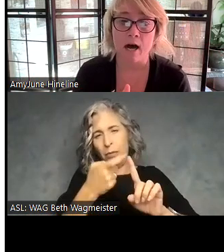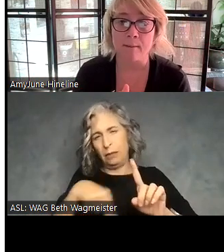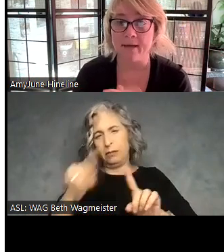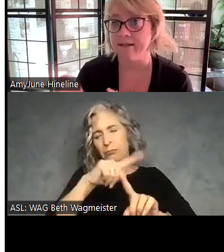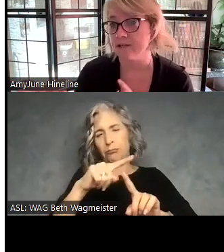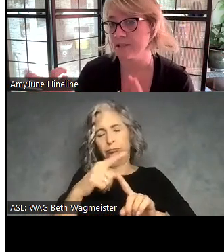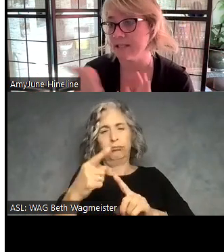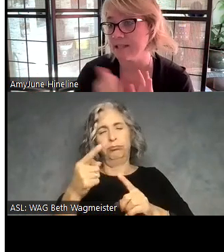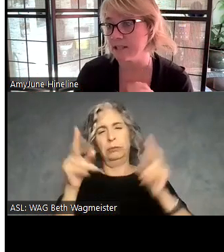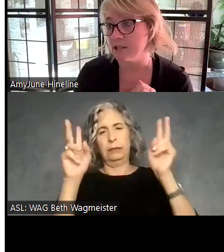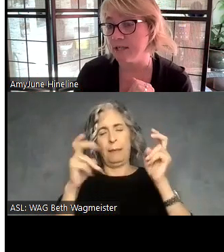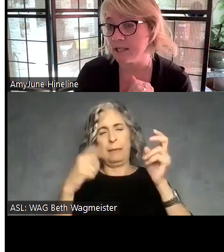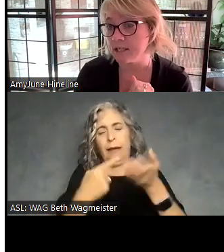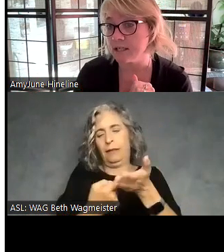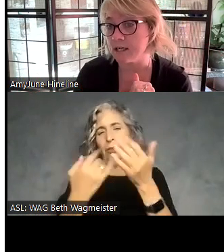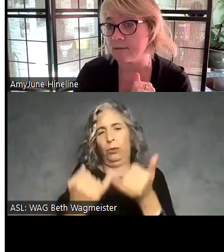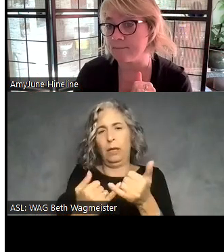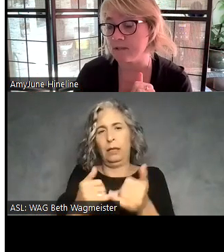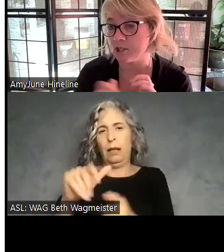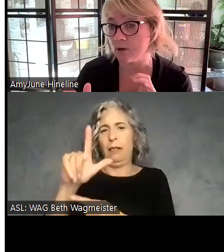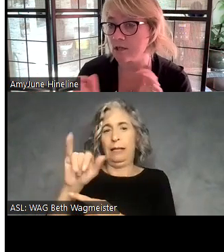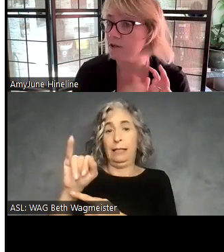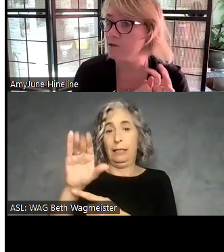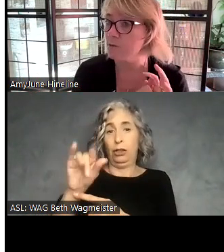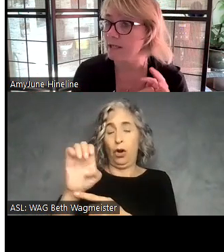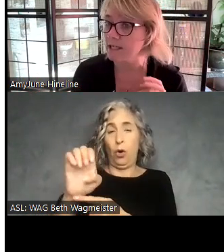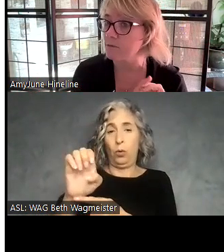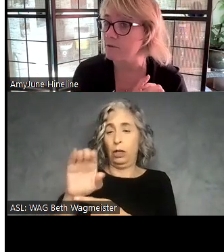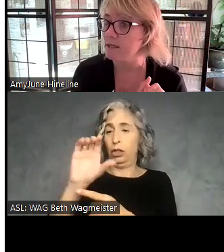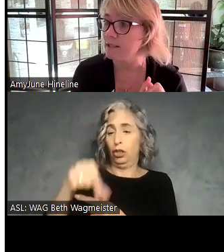one. You know, because some things work for some people, and they may not work for others.